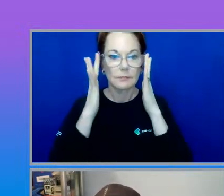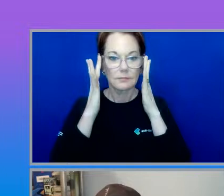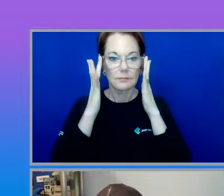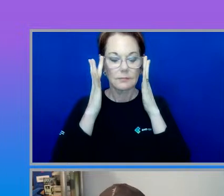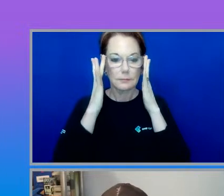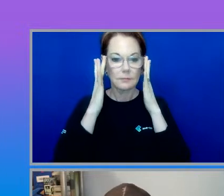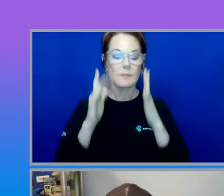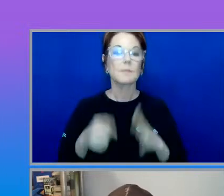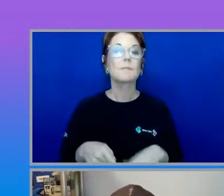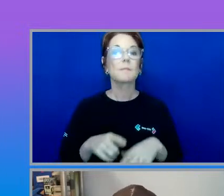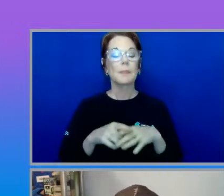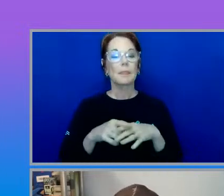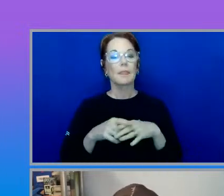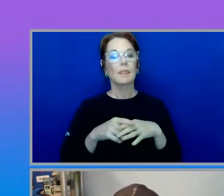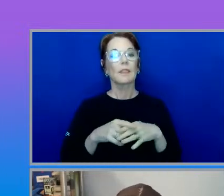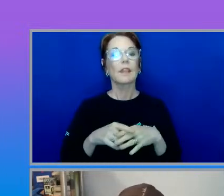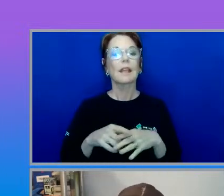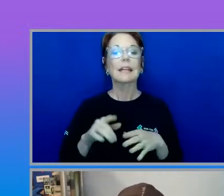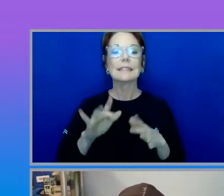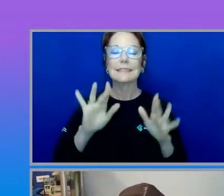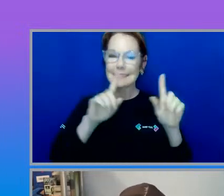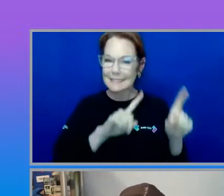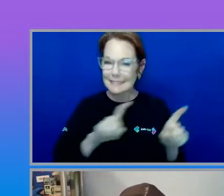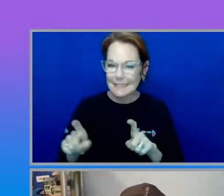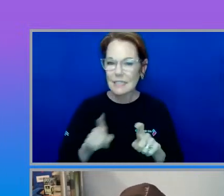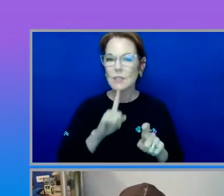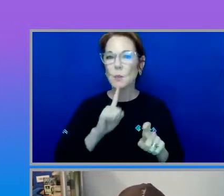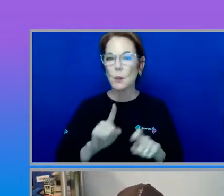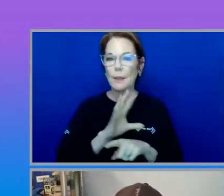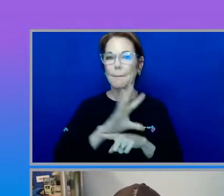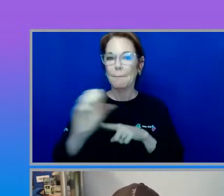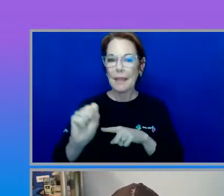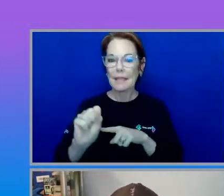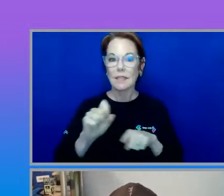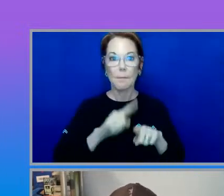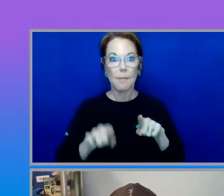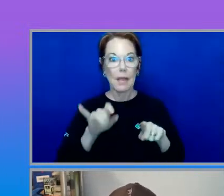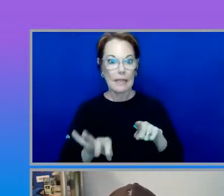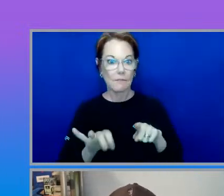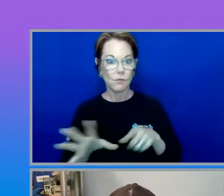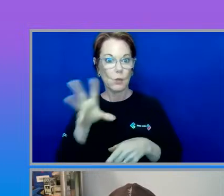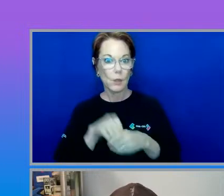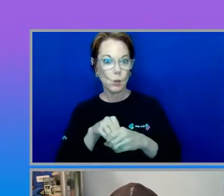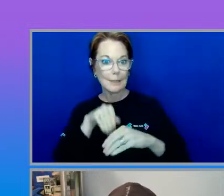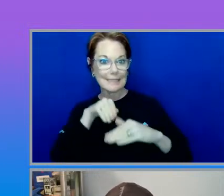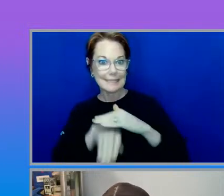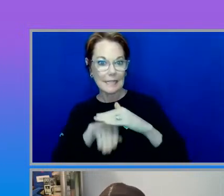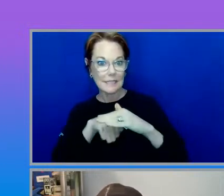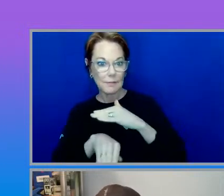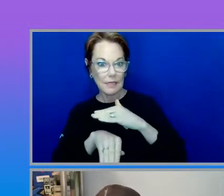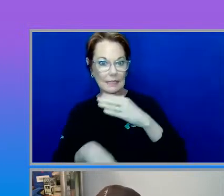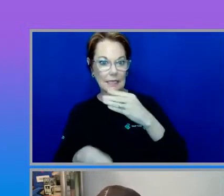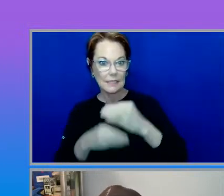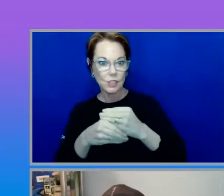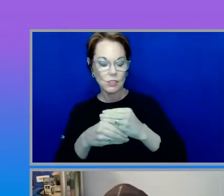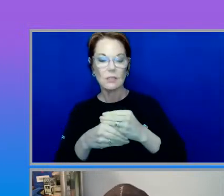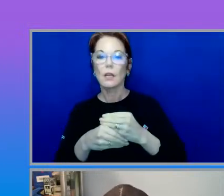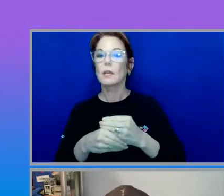amazing. But it can get even better when you include accessibility testing. Of course